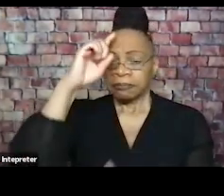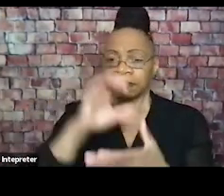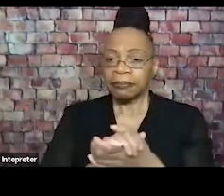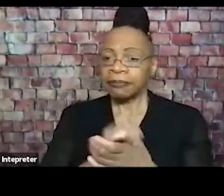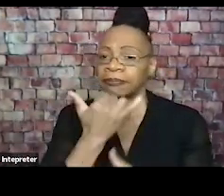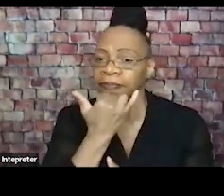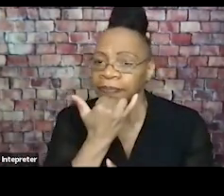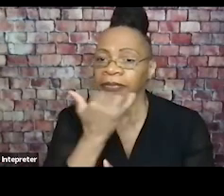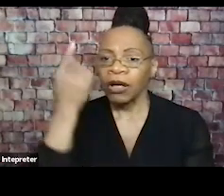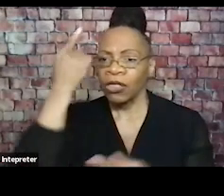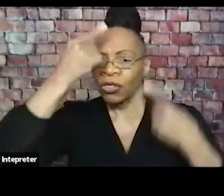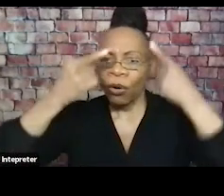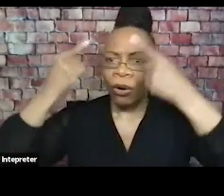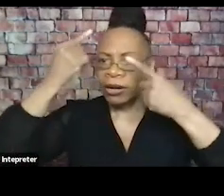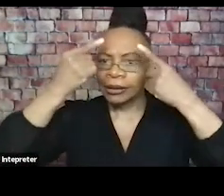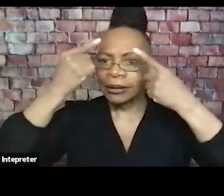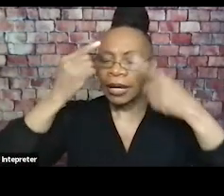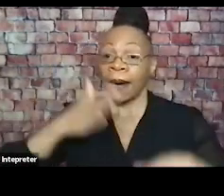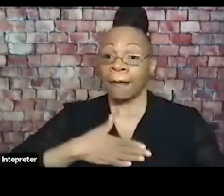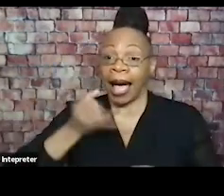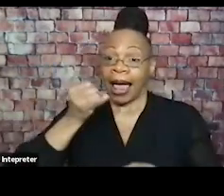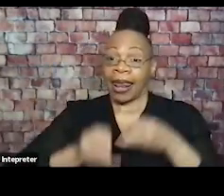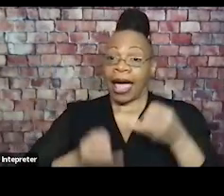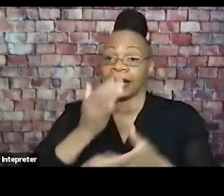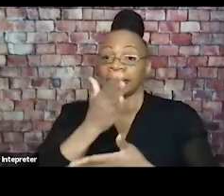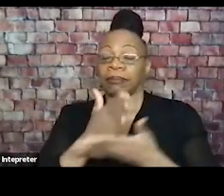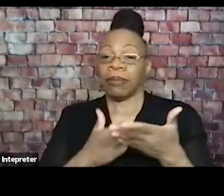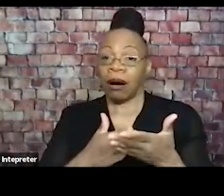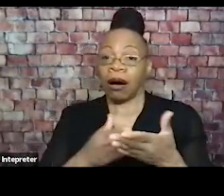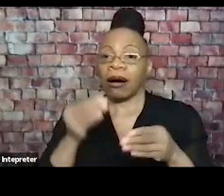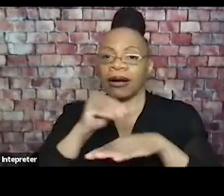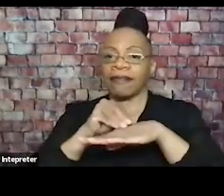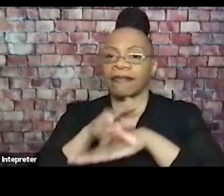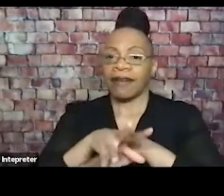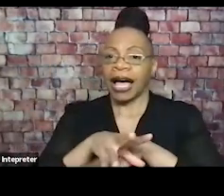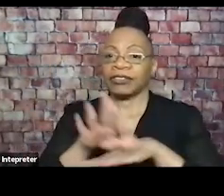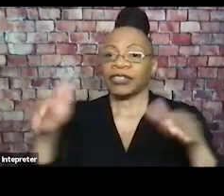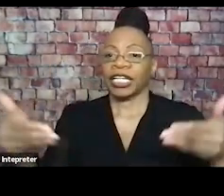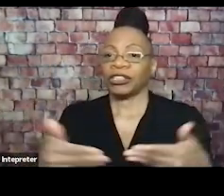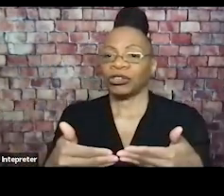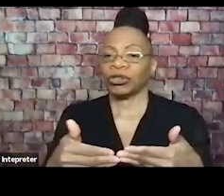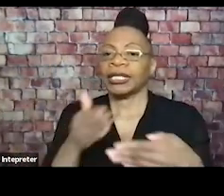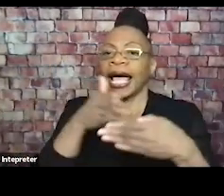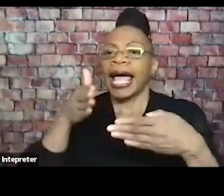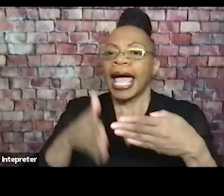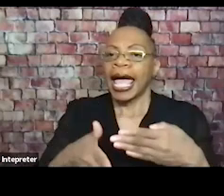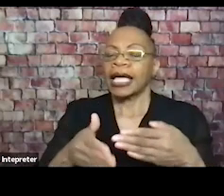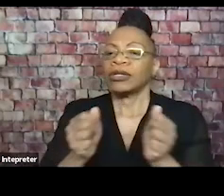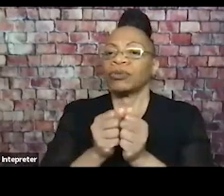My last piece of advice for the introduction is to end on a strong quote from the applicant